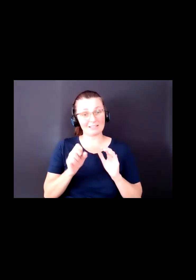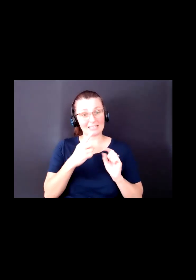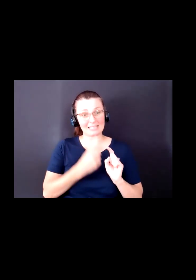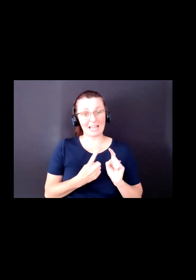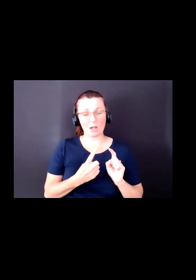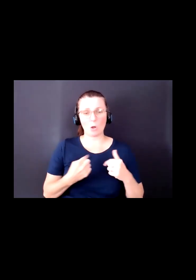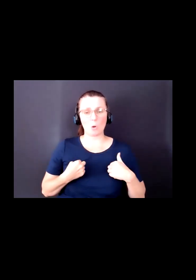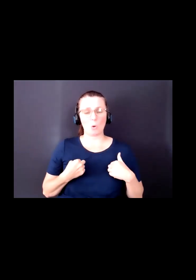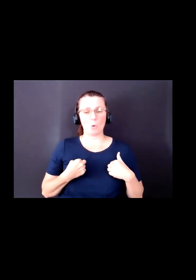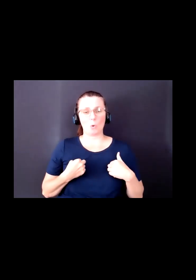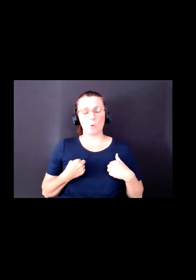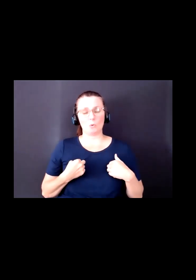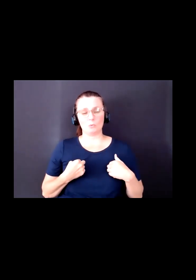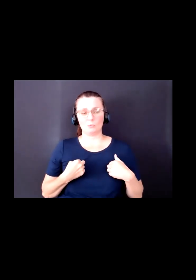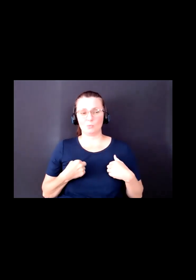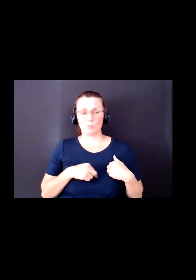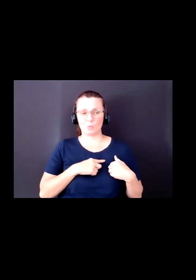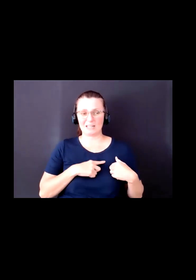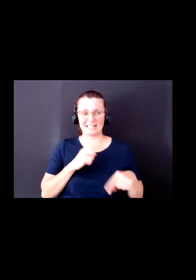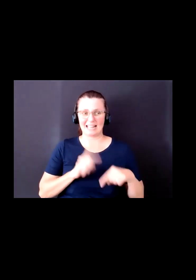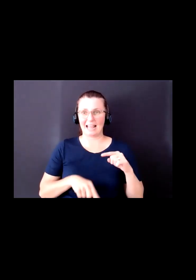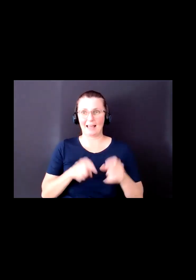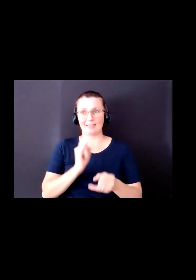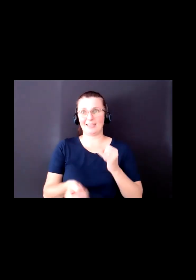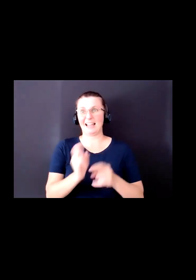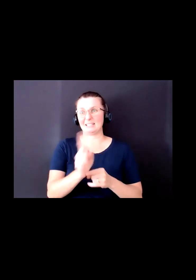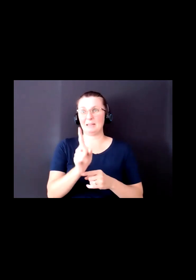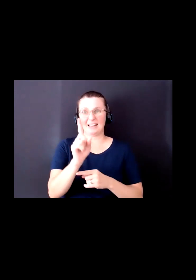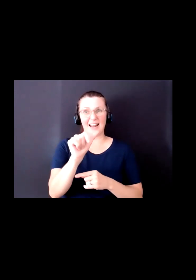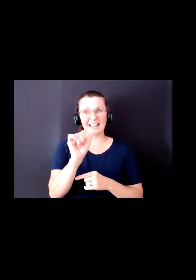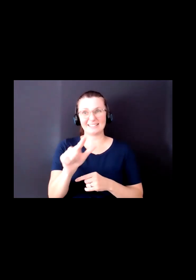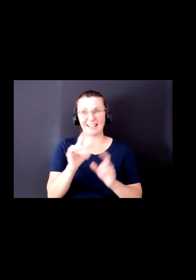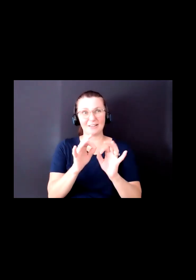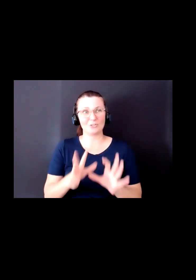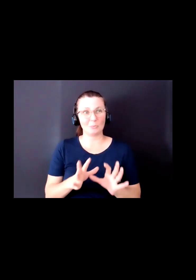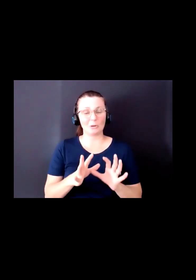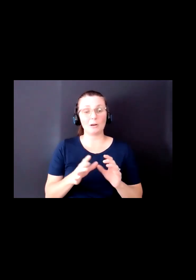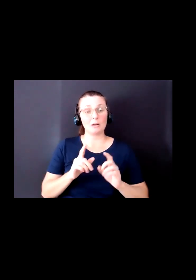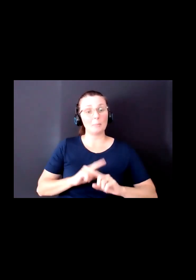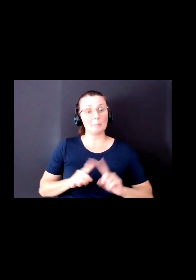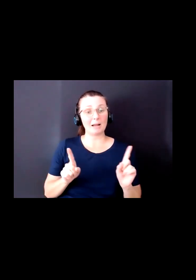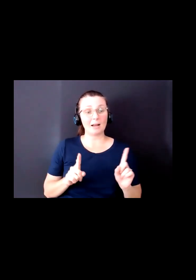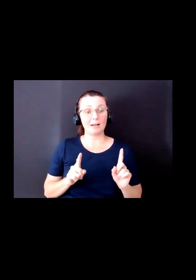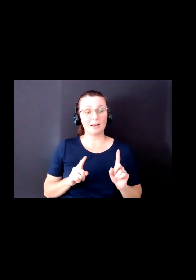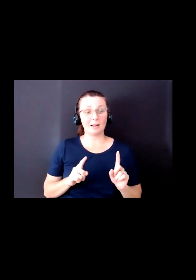for us to obtain an ASL interpreter with such short notice. But they don't get to say, well, you didn't do what you're supposed to